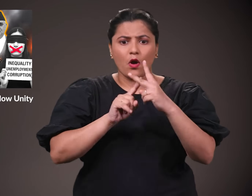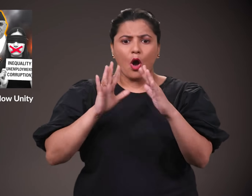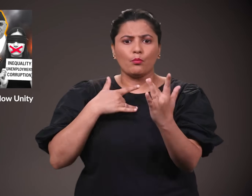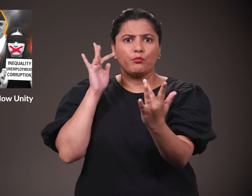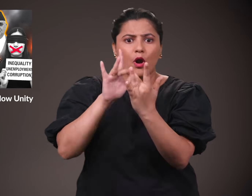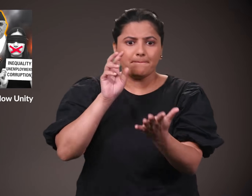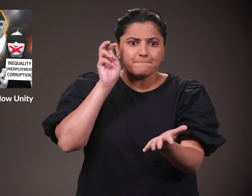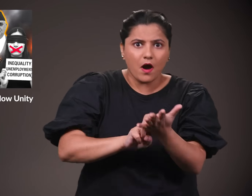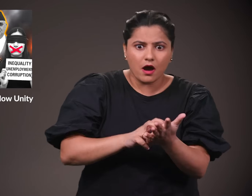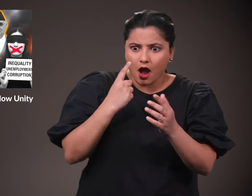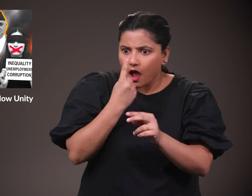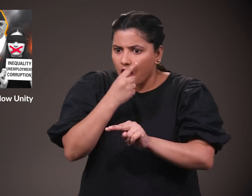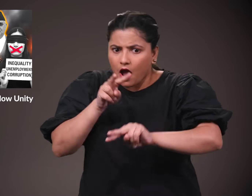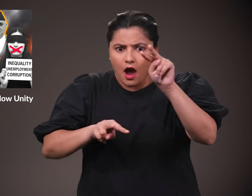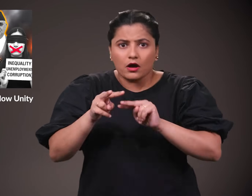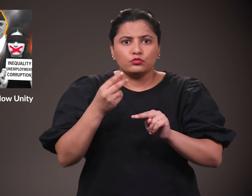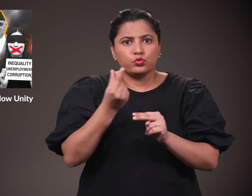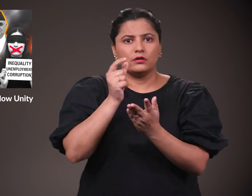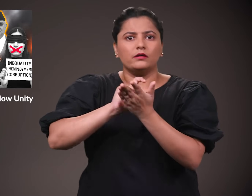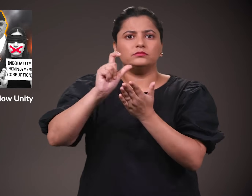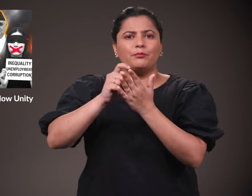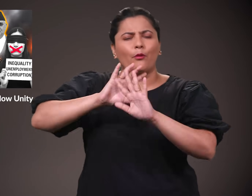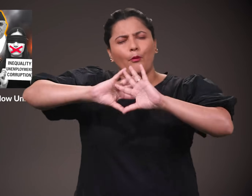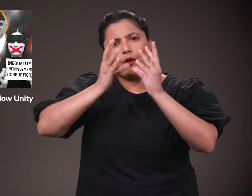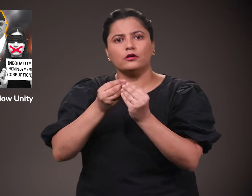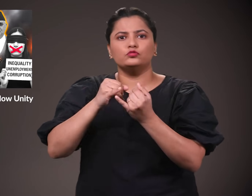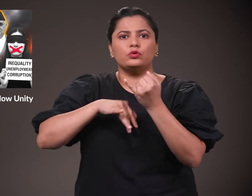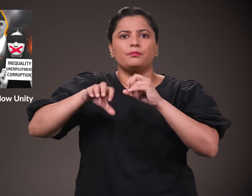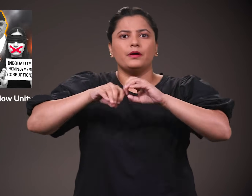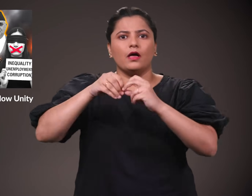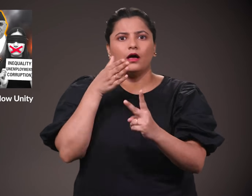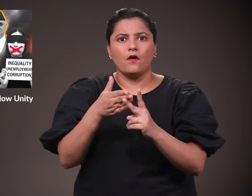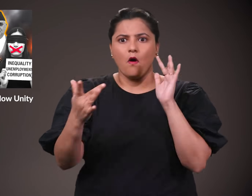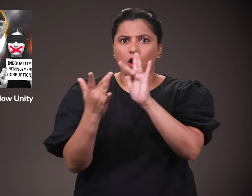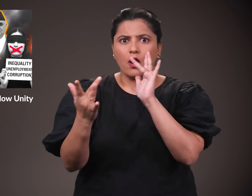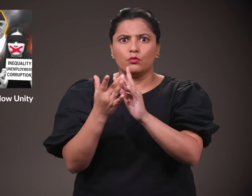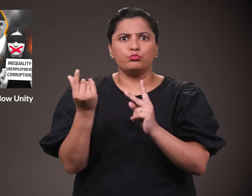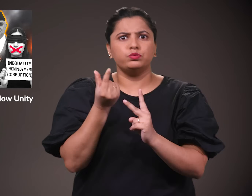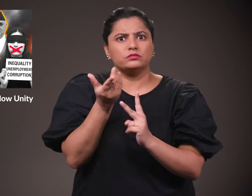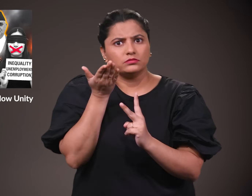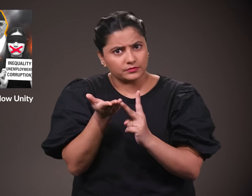Social media helps with outreach and bookings in tourism industry.